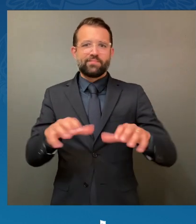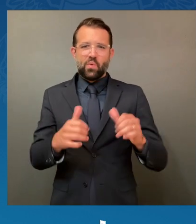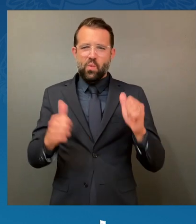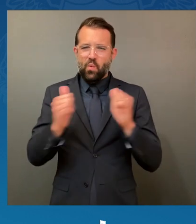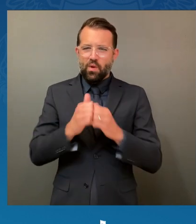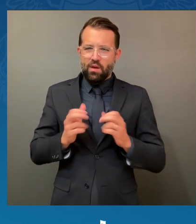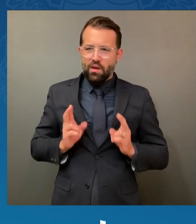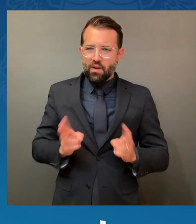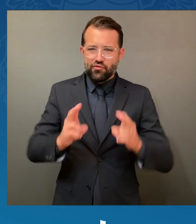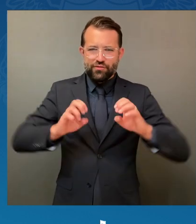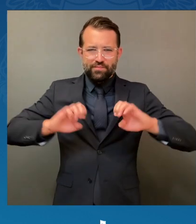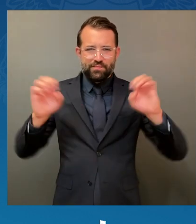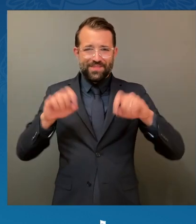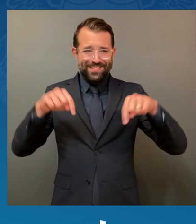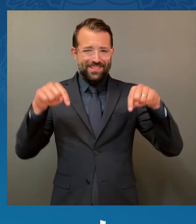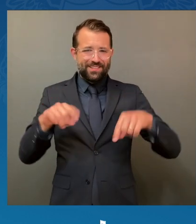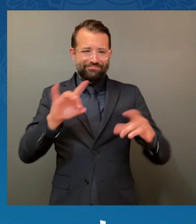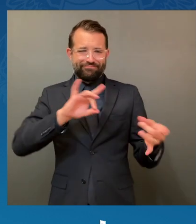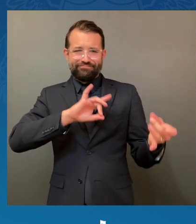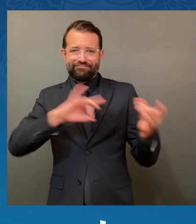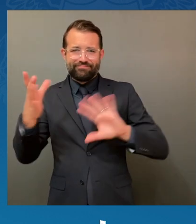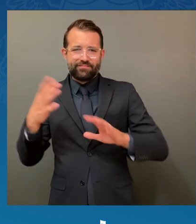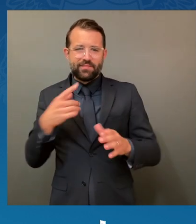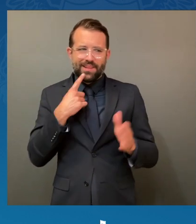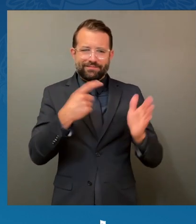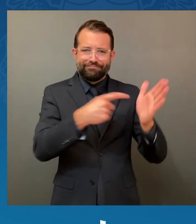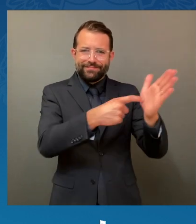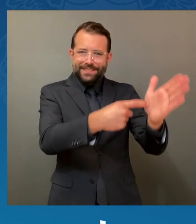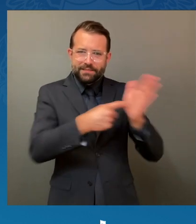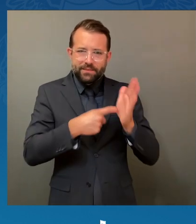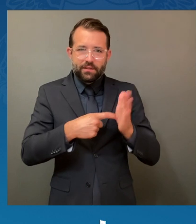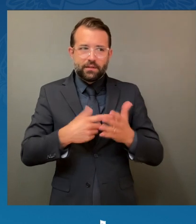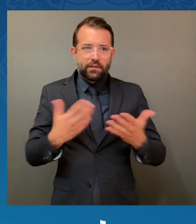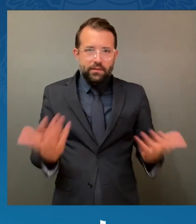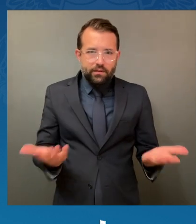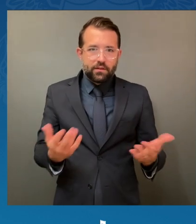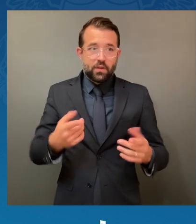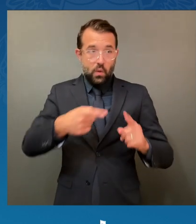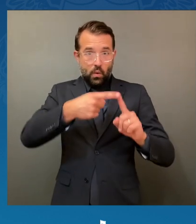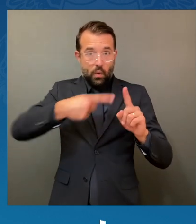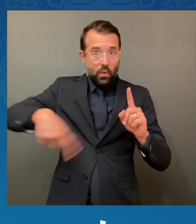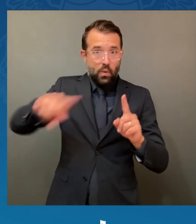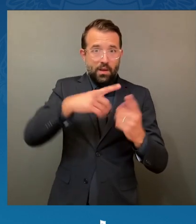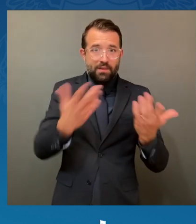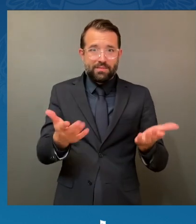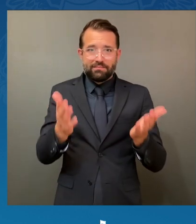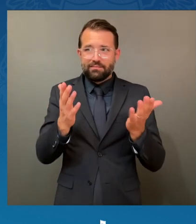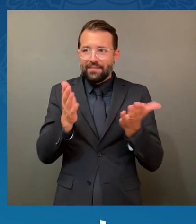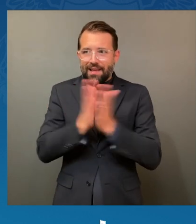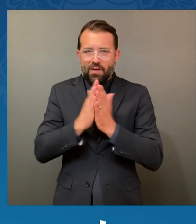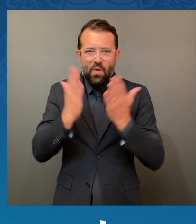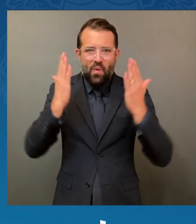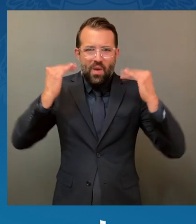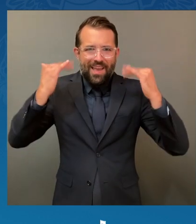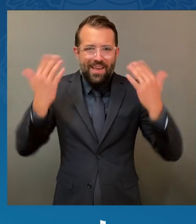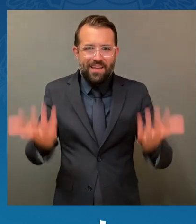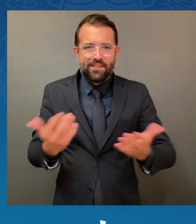And one asks then, "Why?" Well, I'll tell you. It is not because the science is unclear.